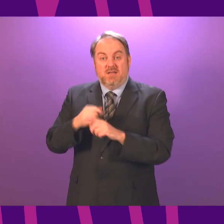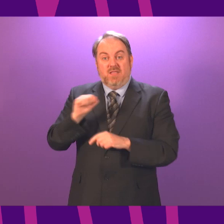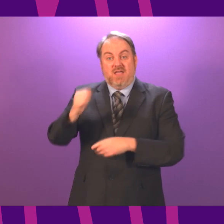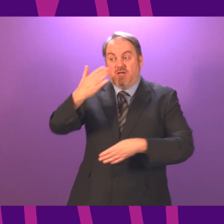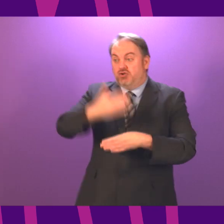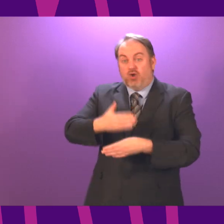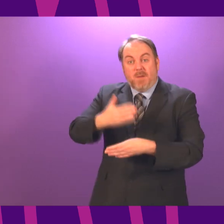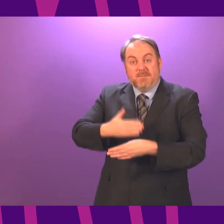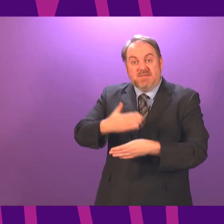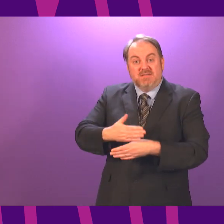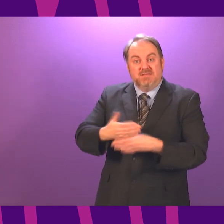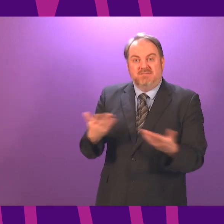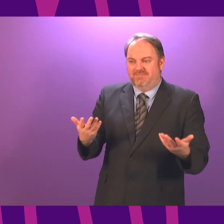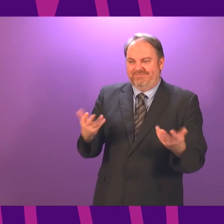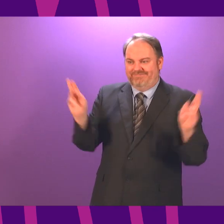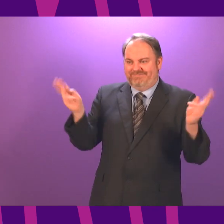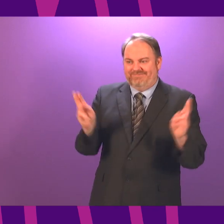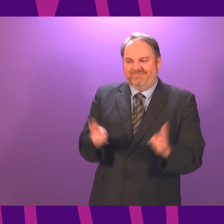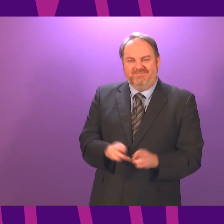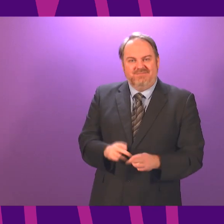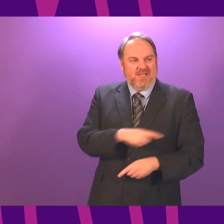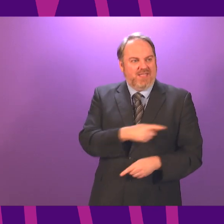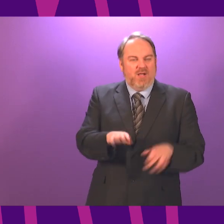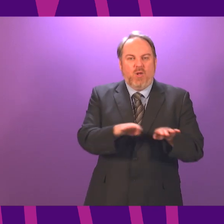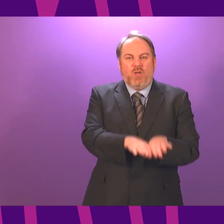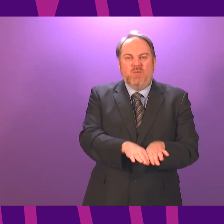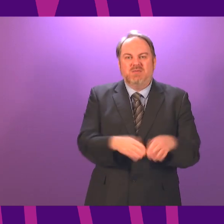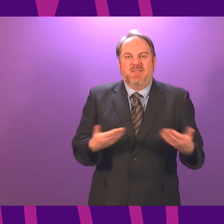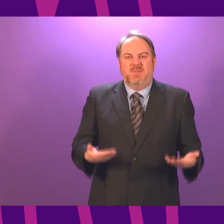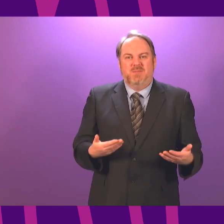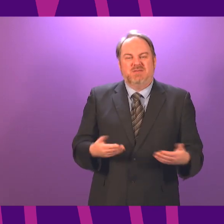make money during term time are in sectors that are closed. It is almost a double